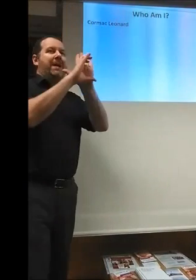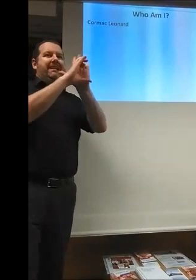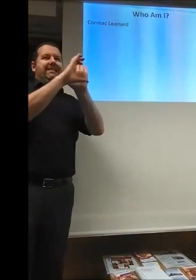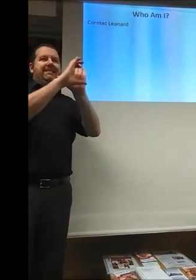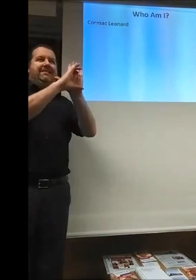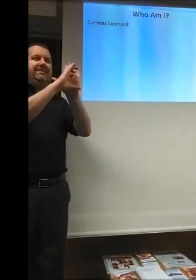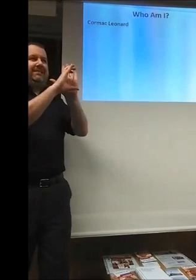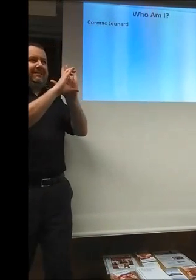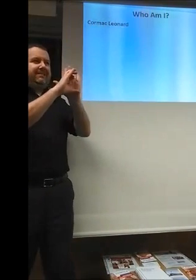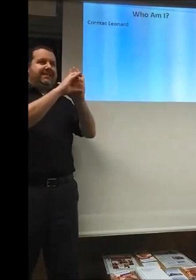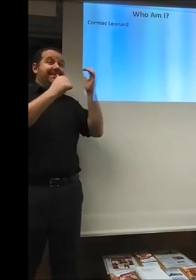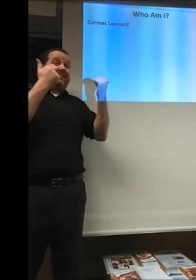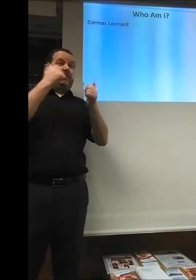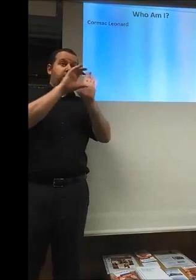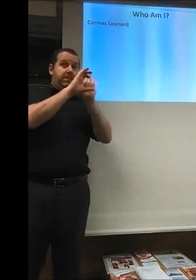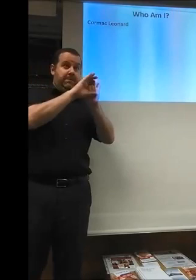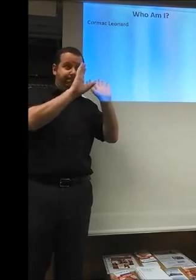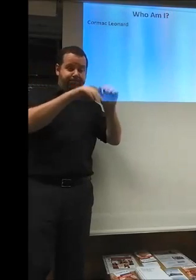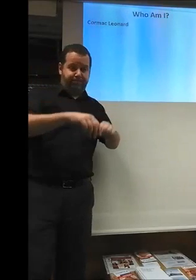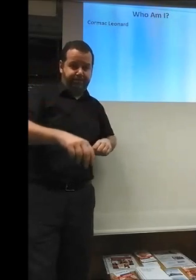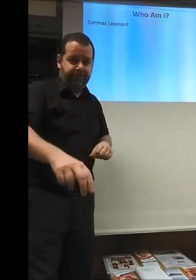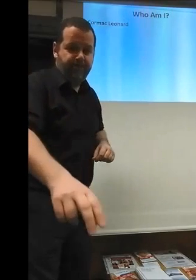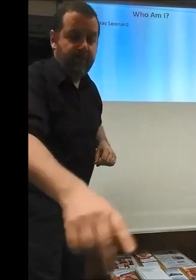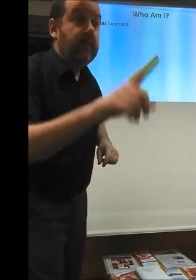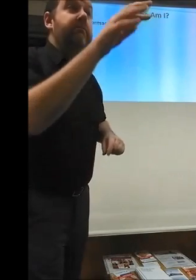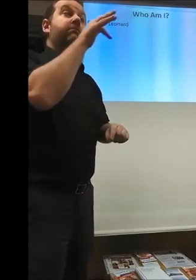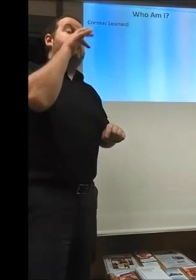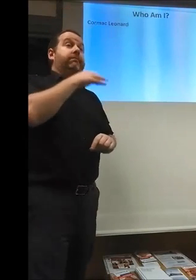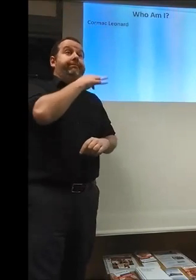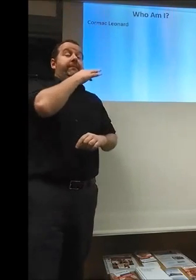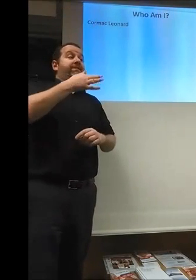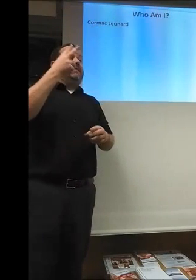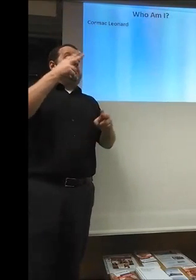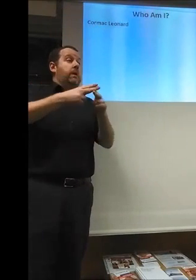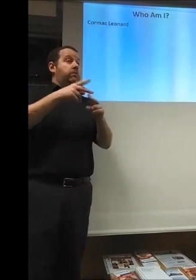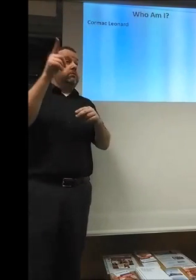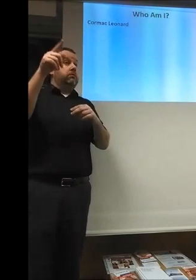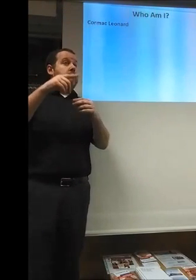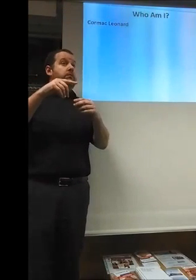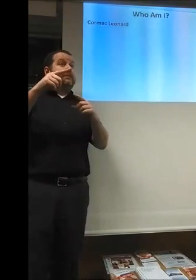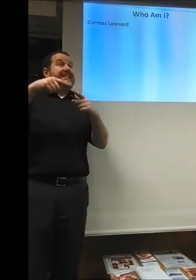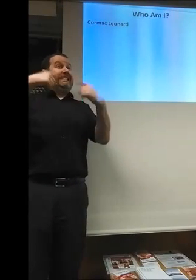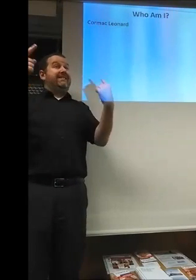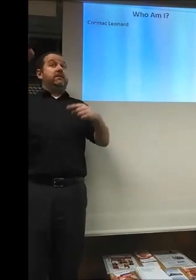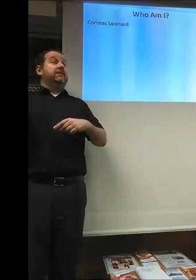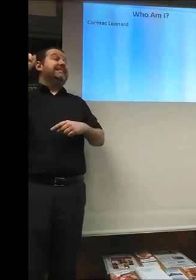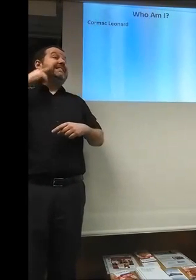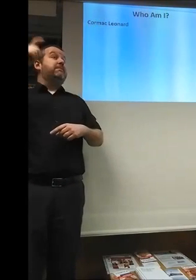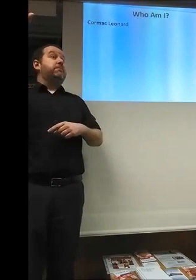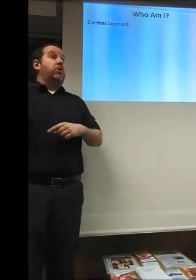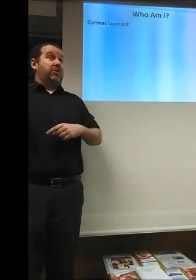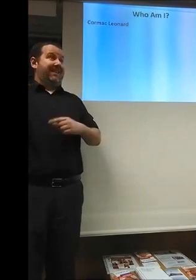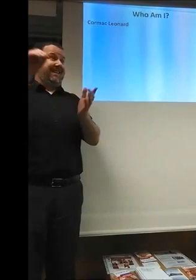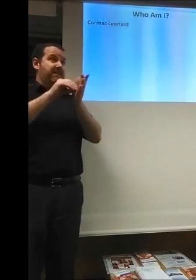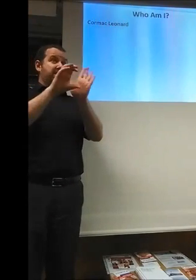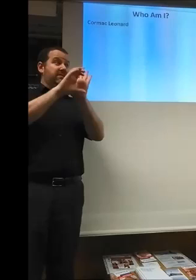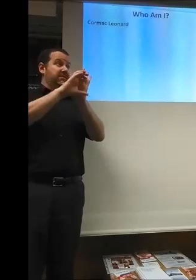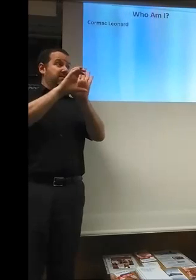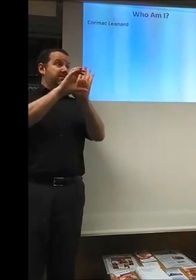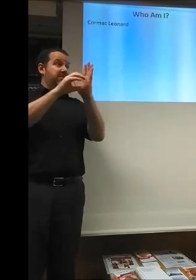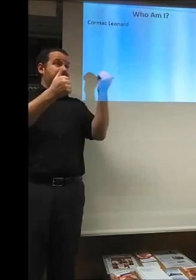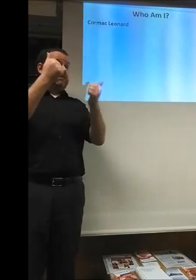So that’s my name Cormac Leonard, that’s my sign name, and I found out there’s actually